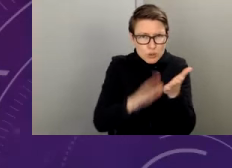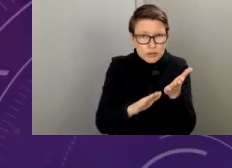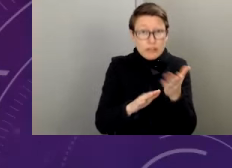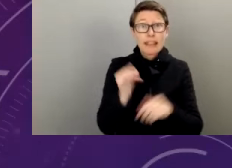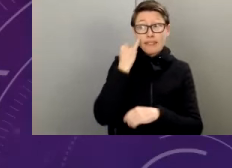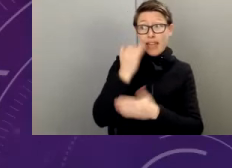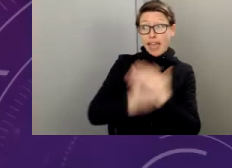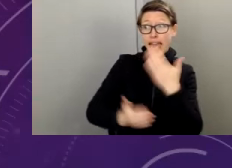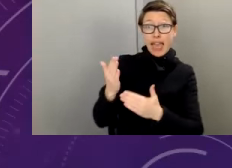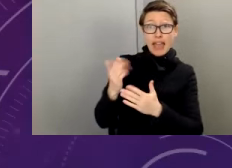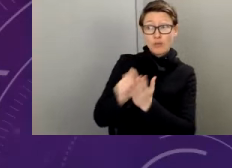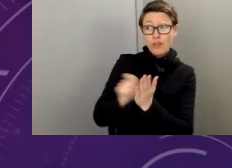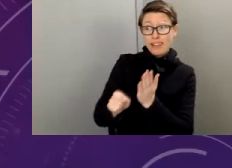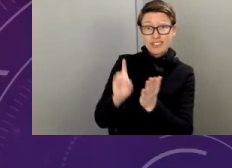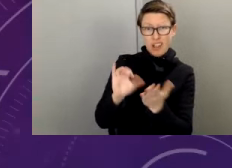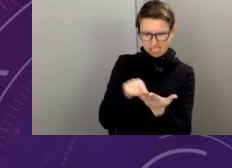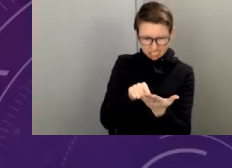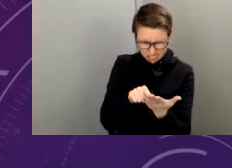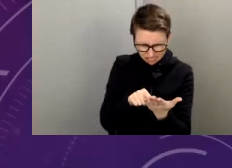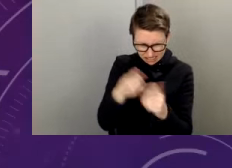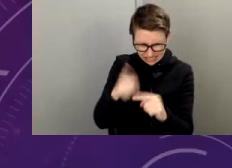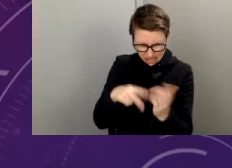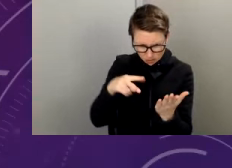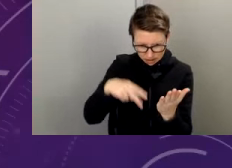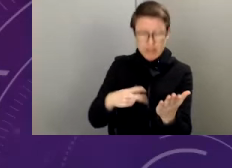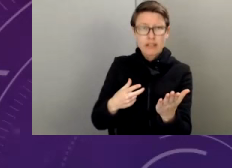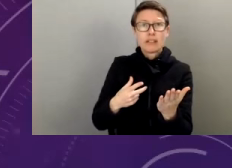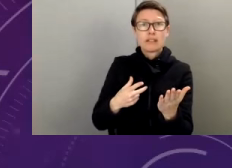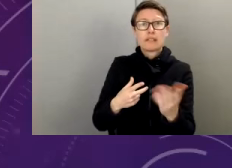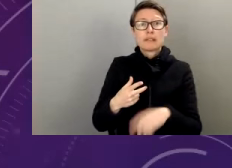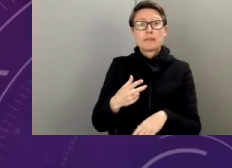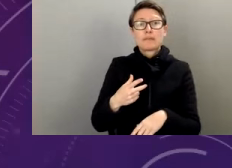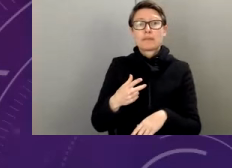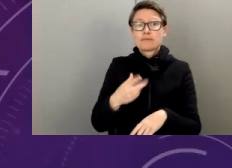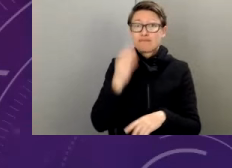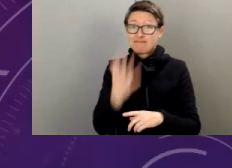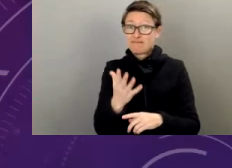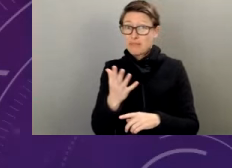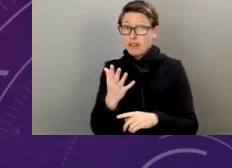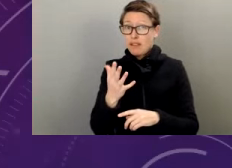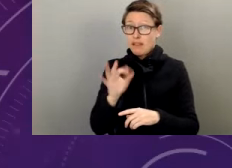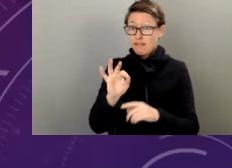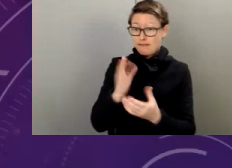incorrect file format where only accepting Excel PDFs and images are not accepted,